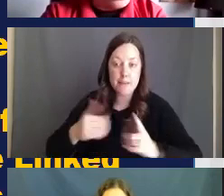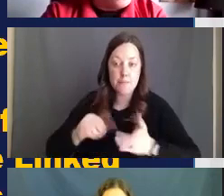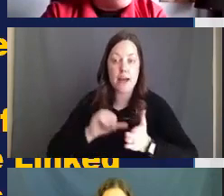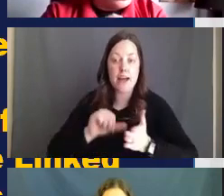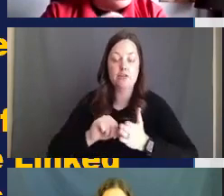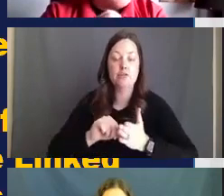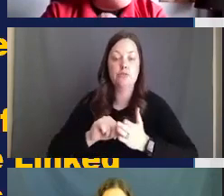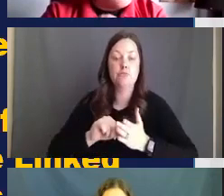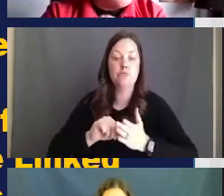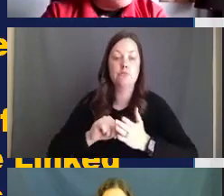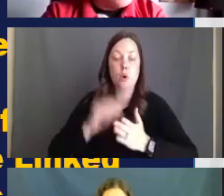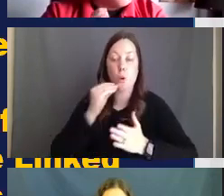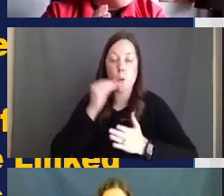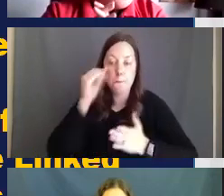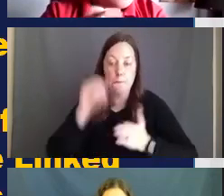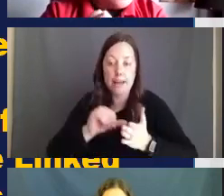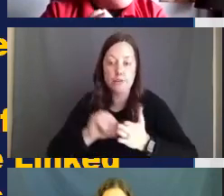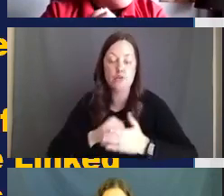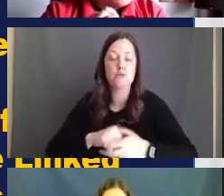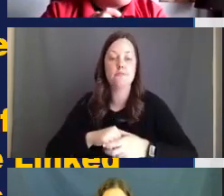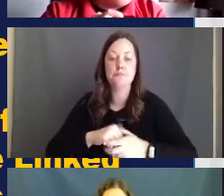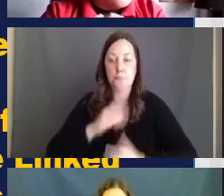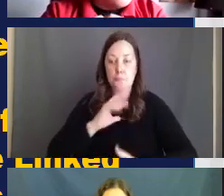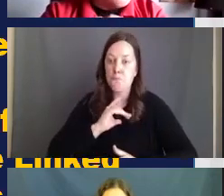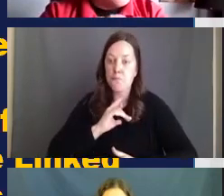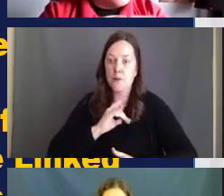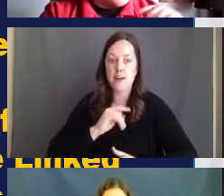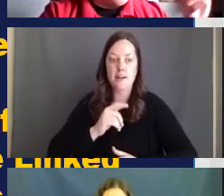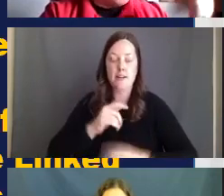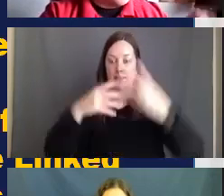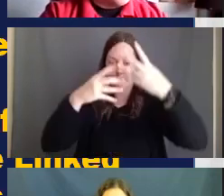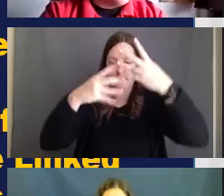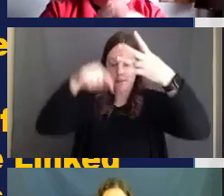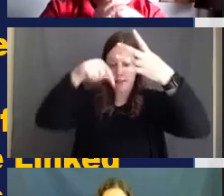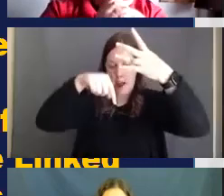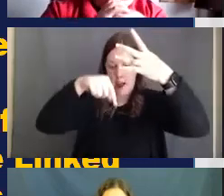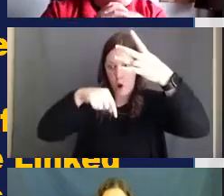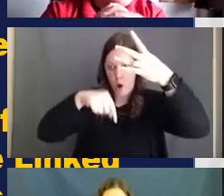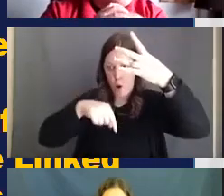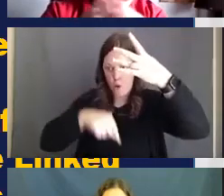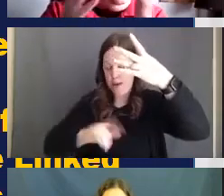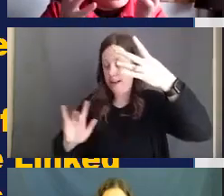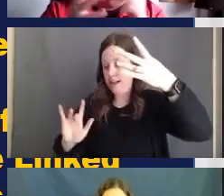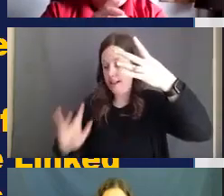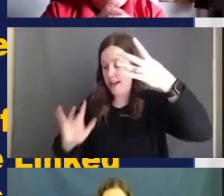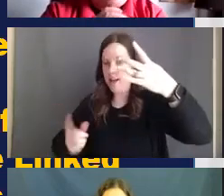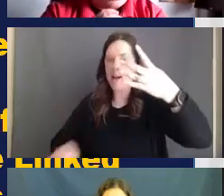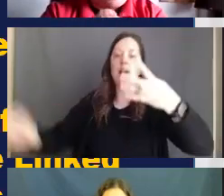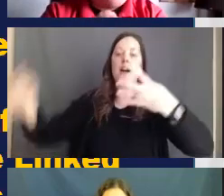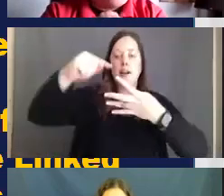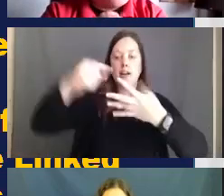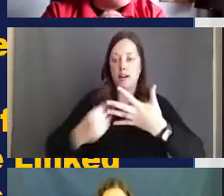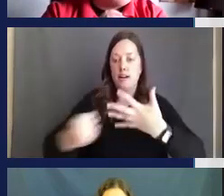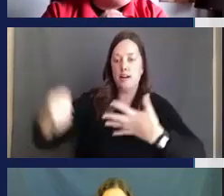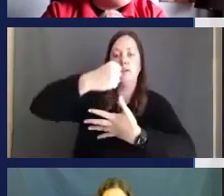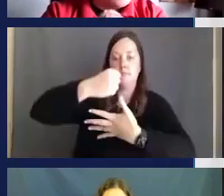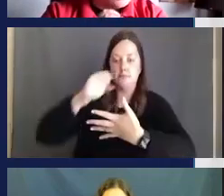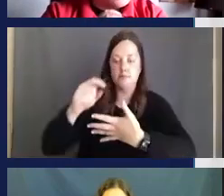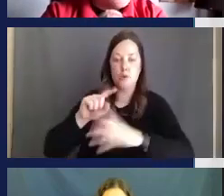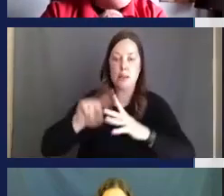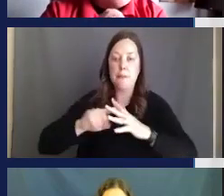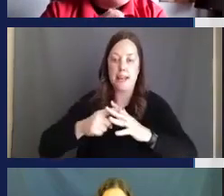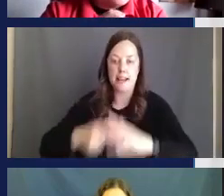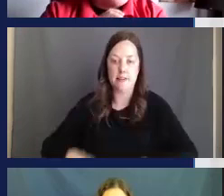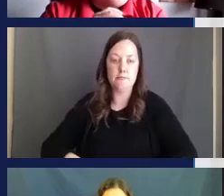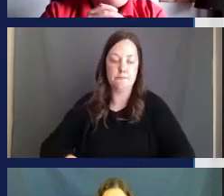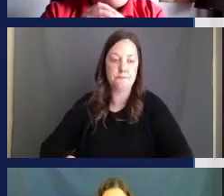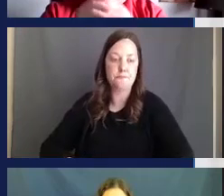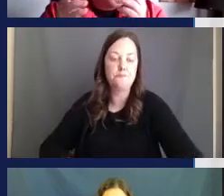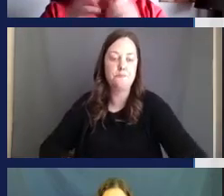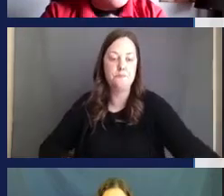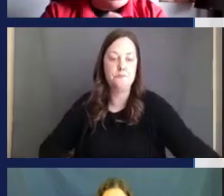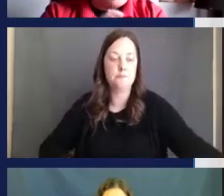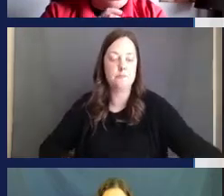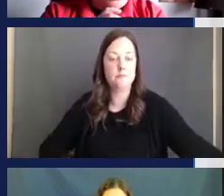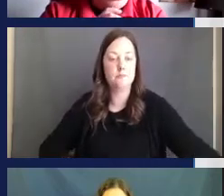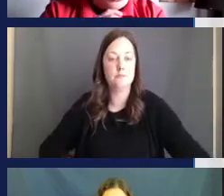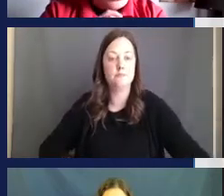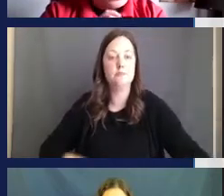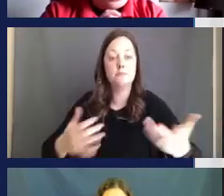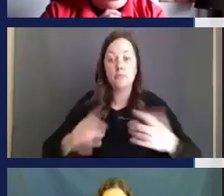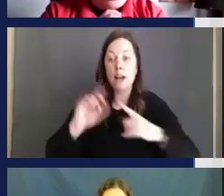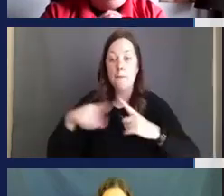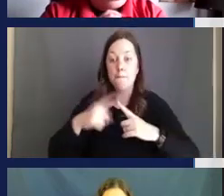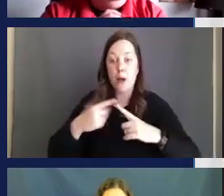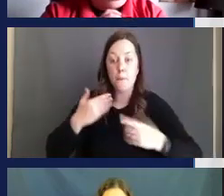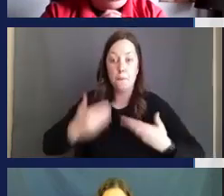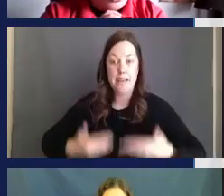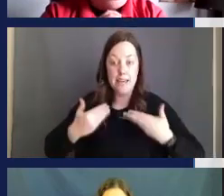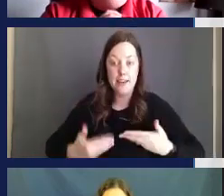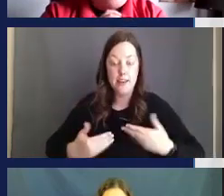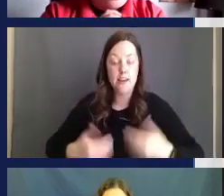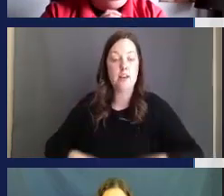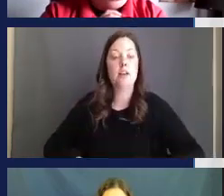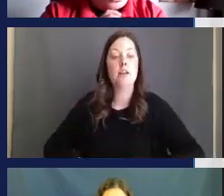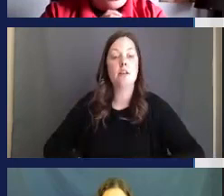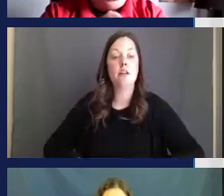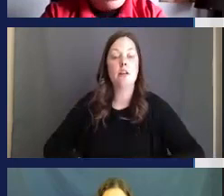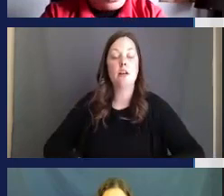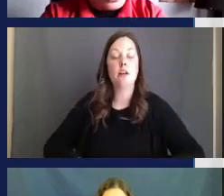From the email you can download and print your certificate of attendance and see about